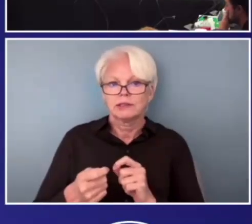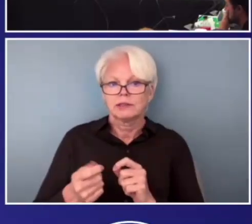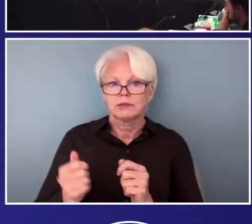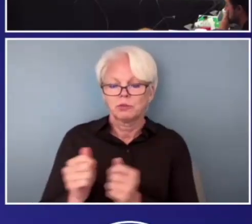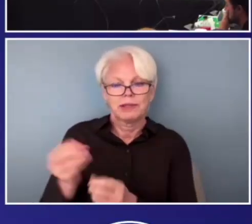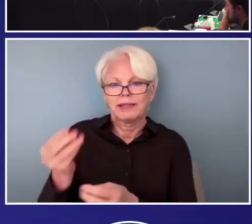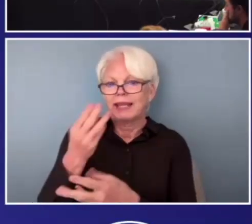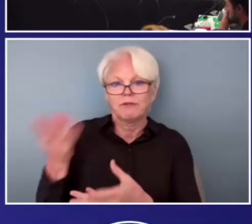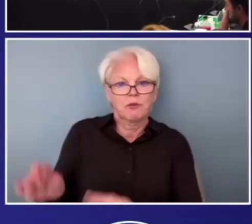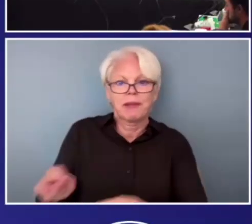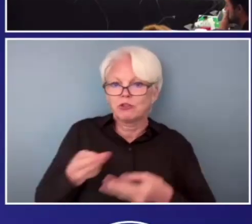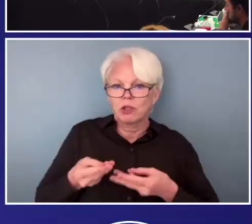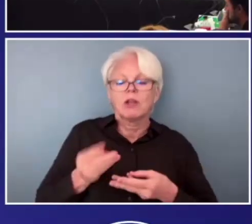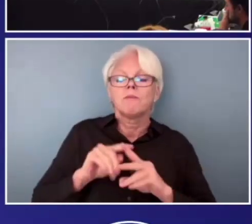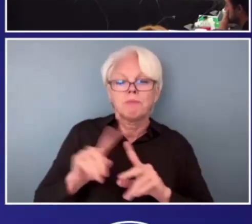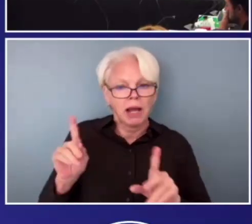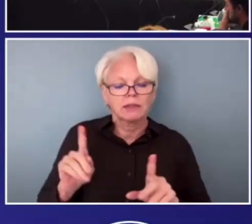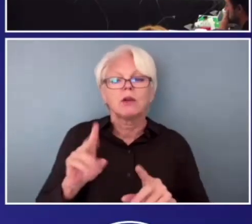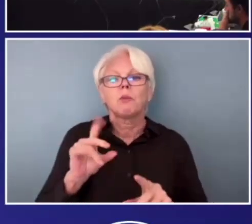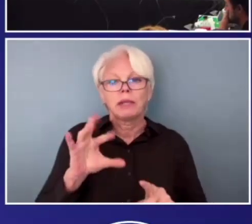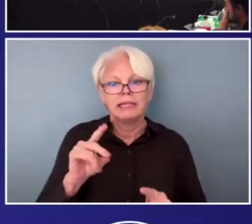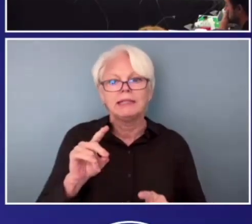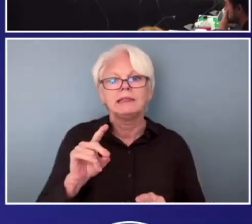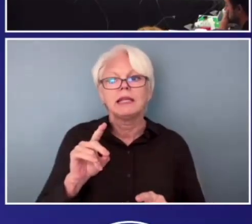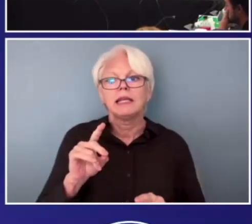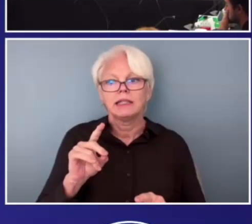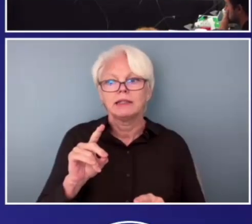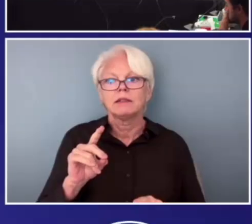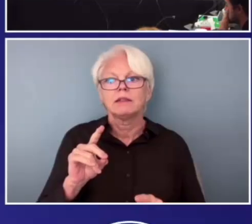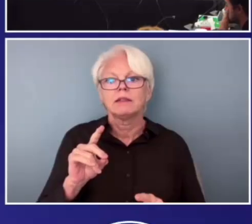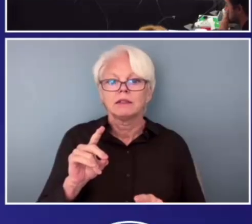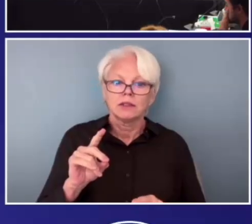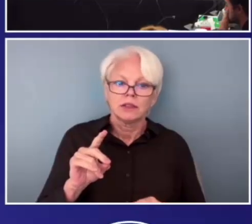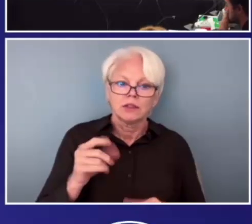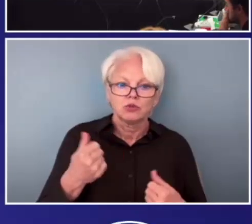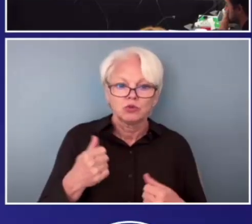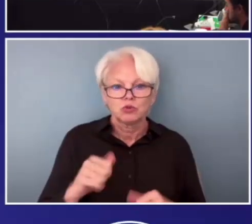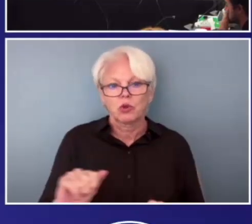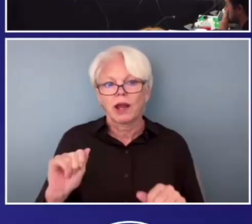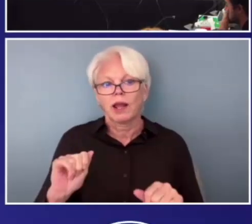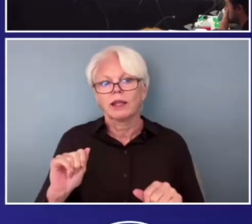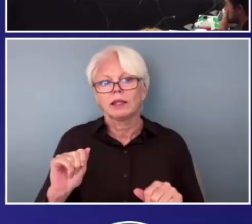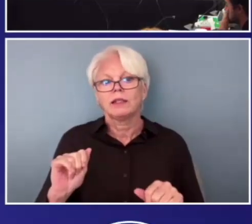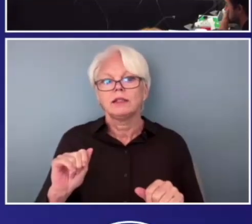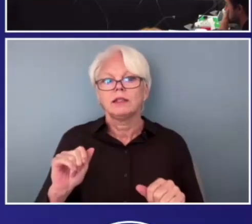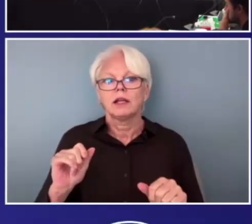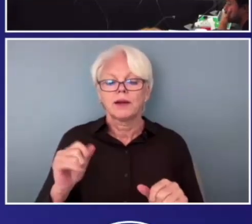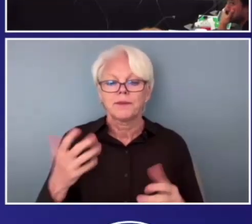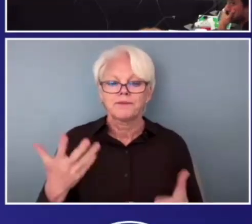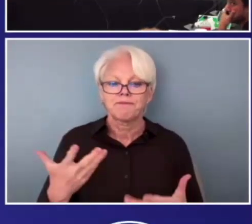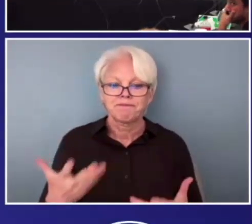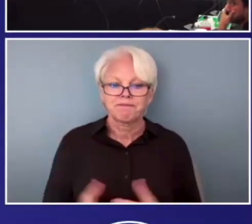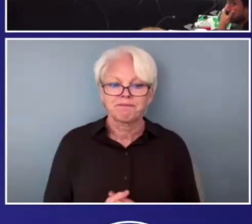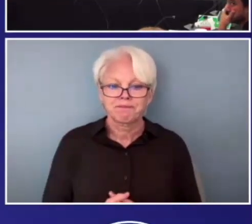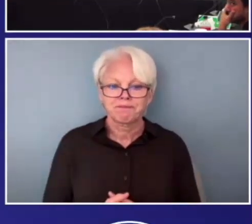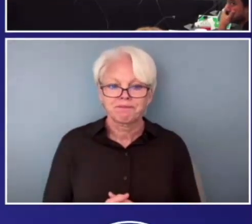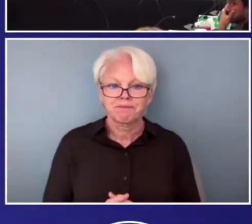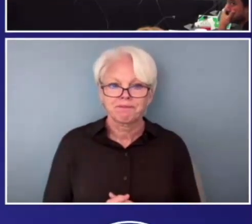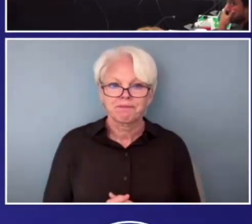but we did go in and try to -- Linea, would you do me a favor and advance